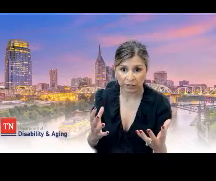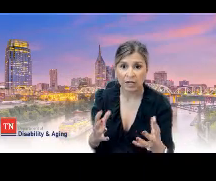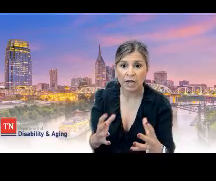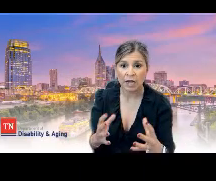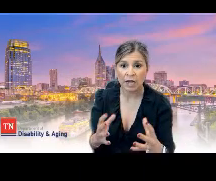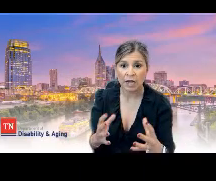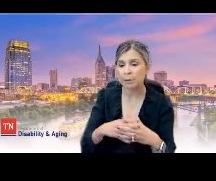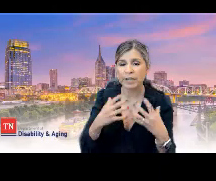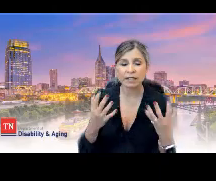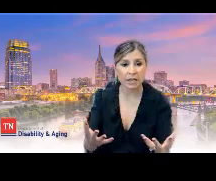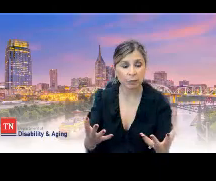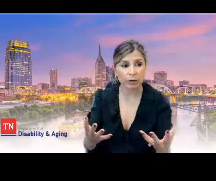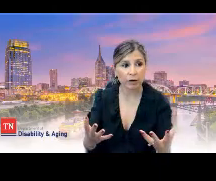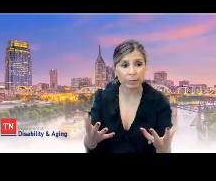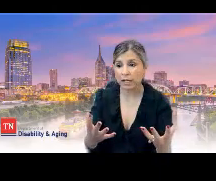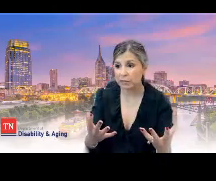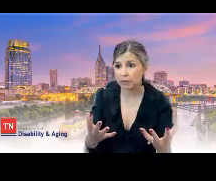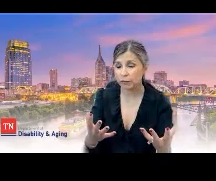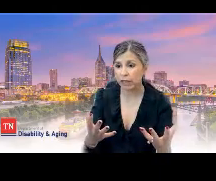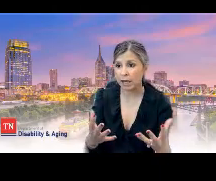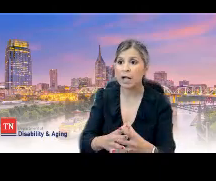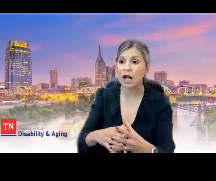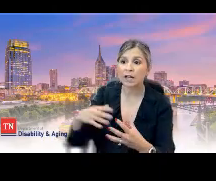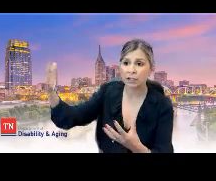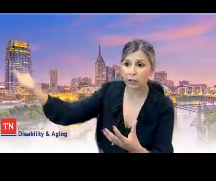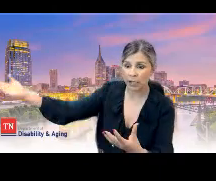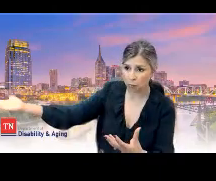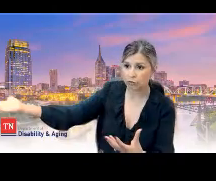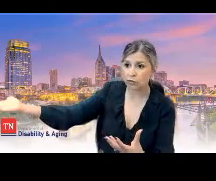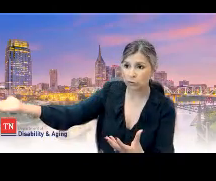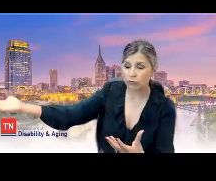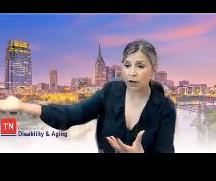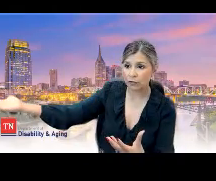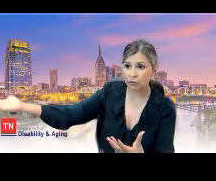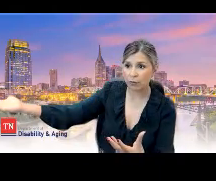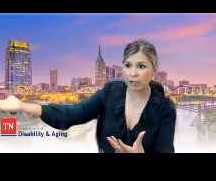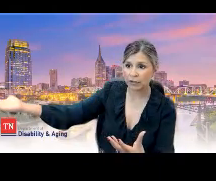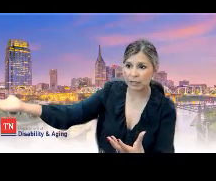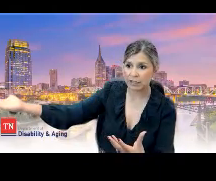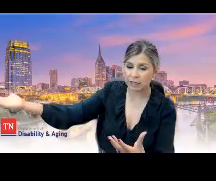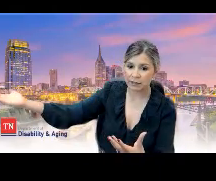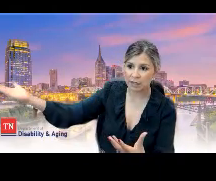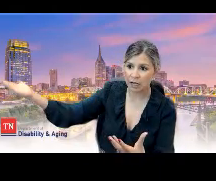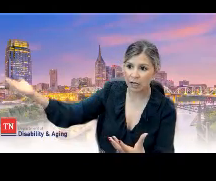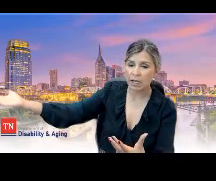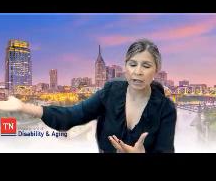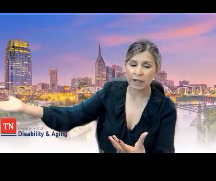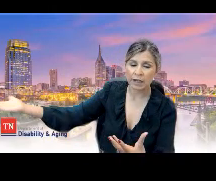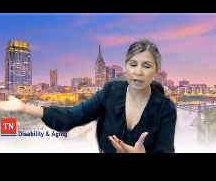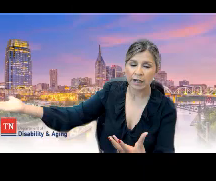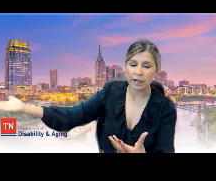these complex children and be a temporary placement for them until a more suitable foster arrangement is is found.